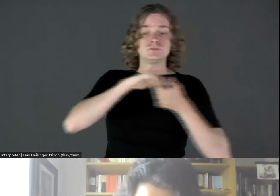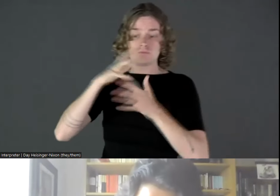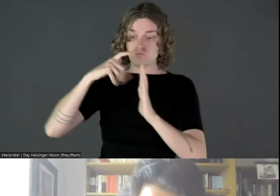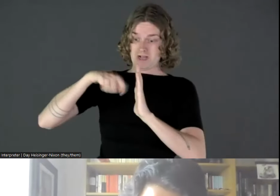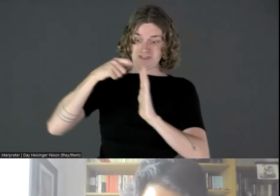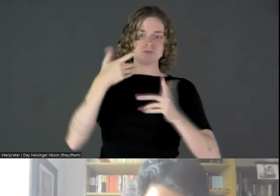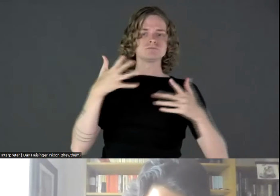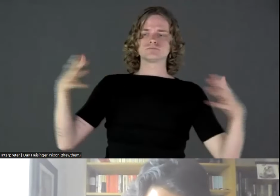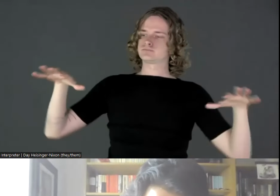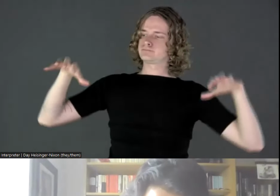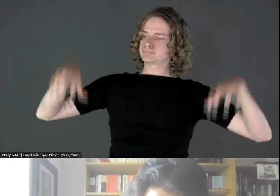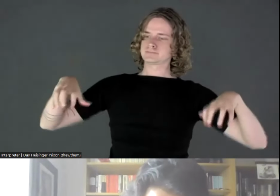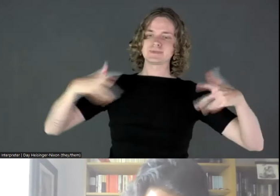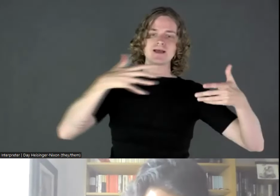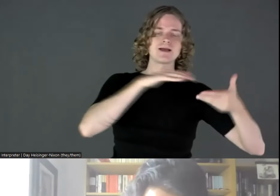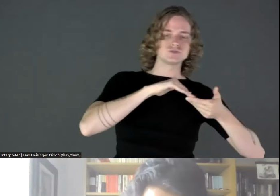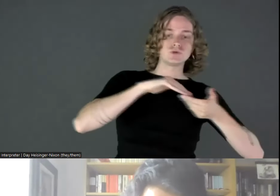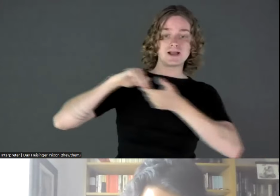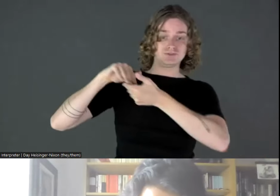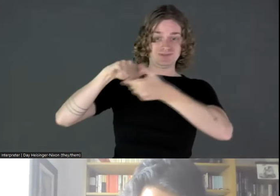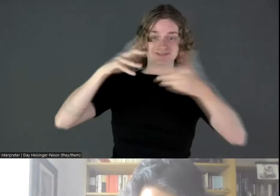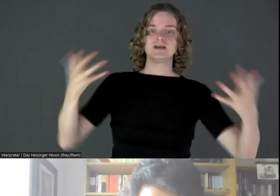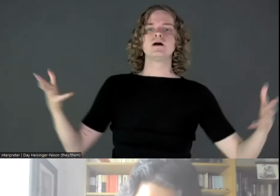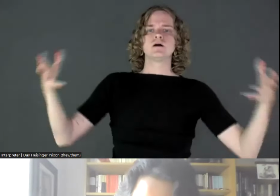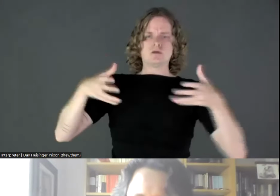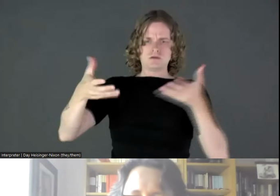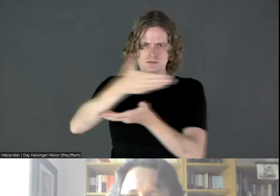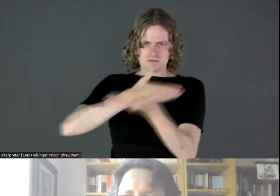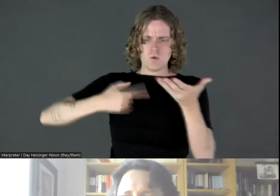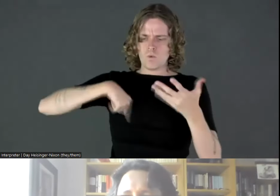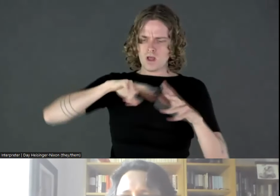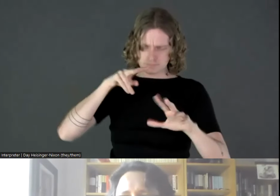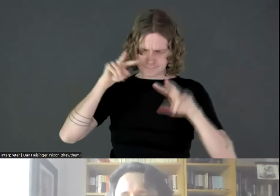the existing disability inclusive coordination mechanisms at country level.